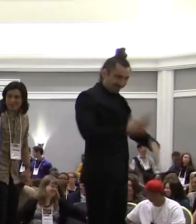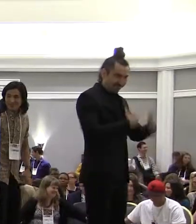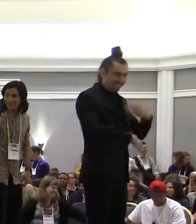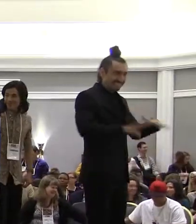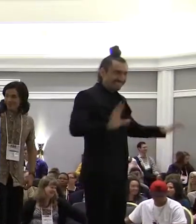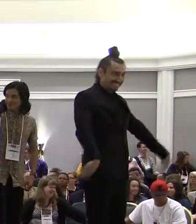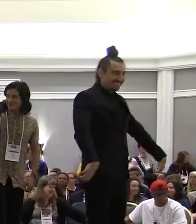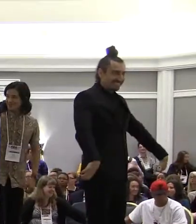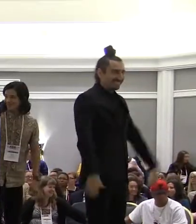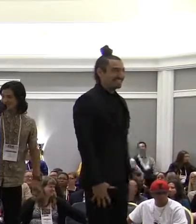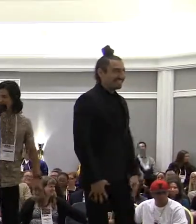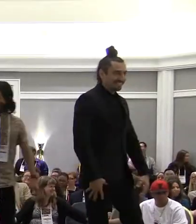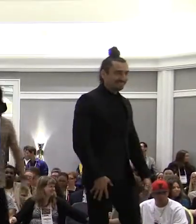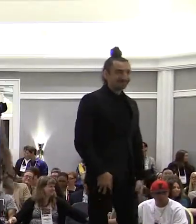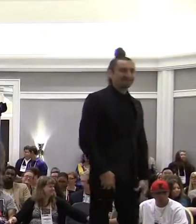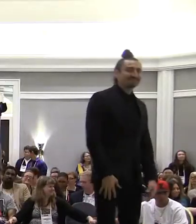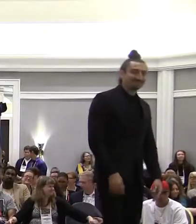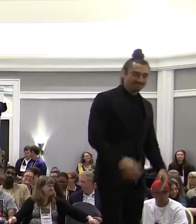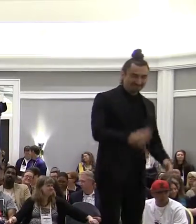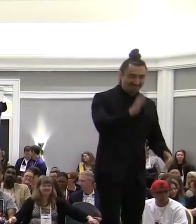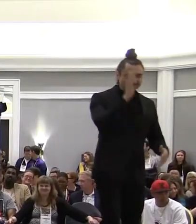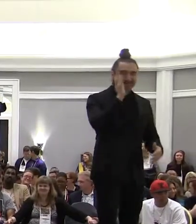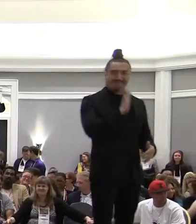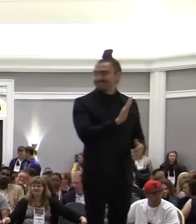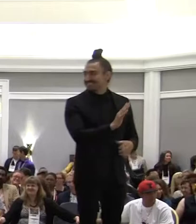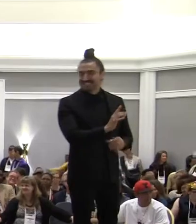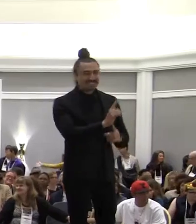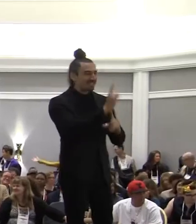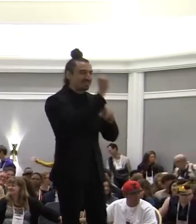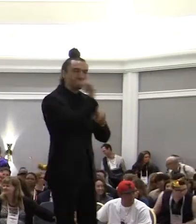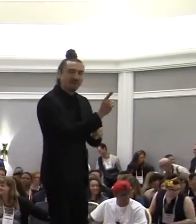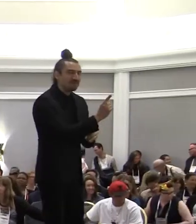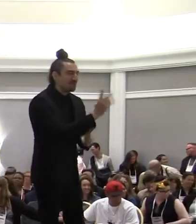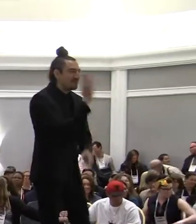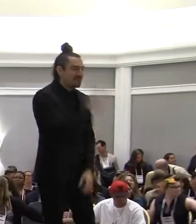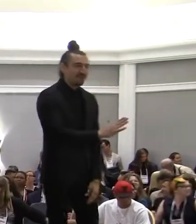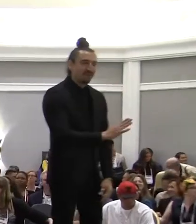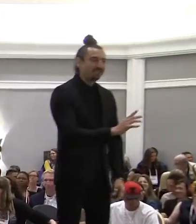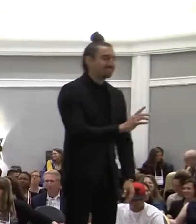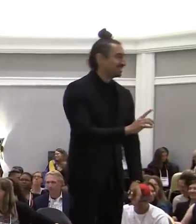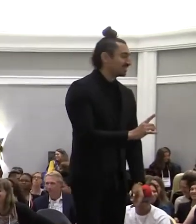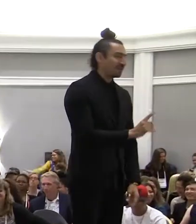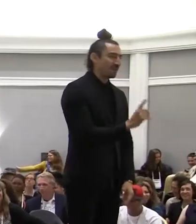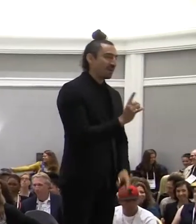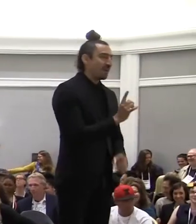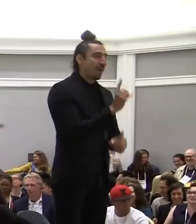And we are just going to take a moment. We are just going to take a moment, Thank you.